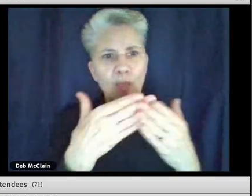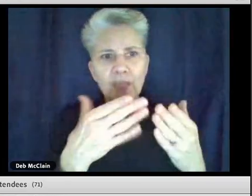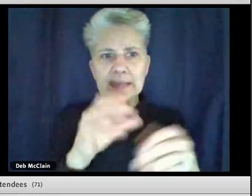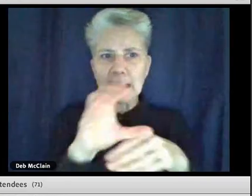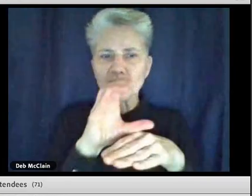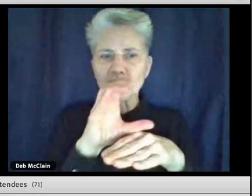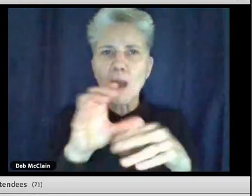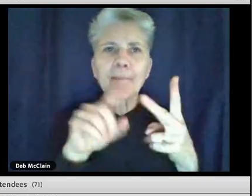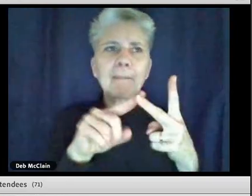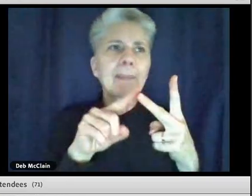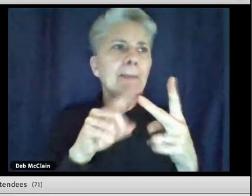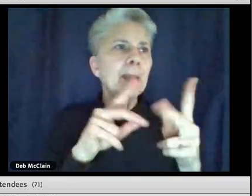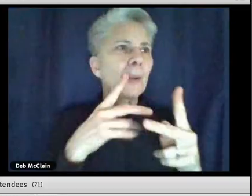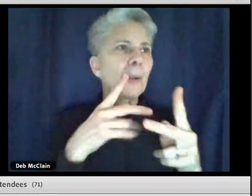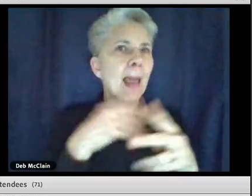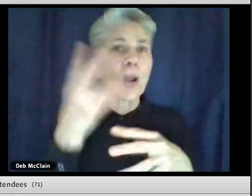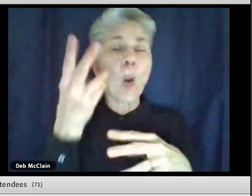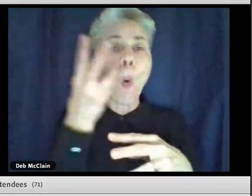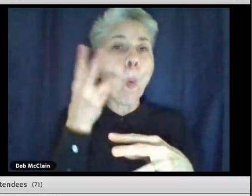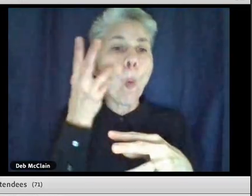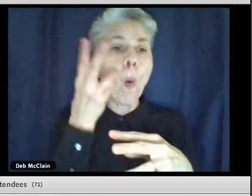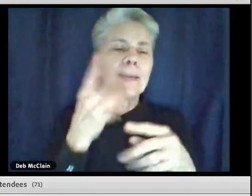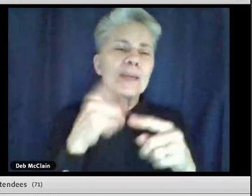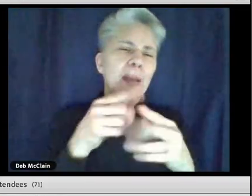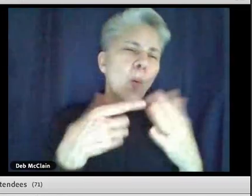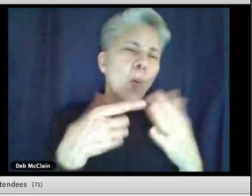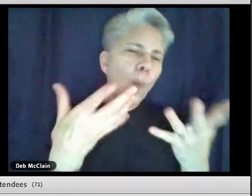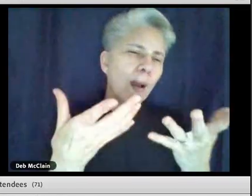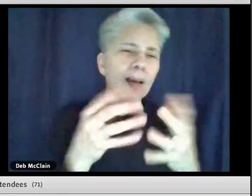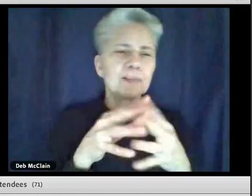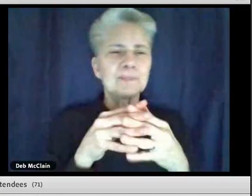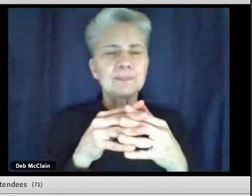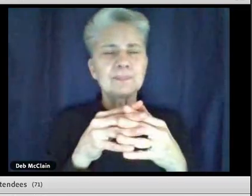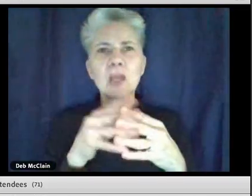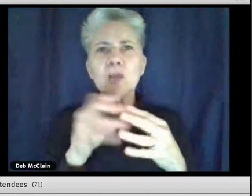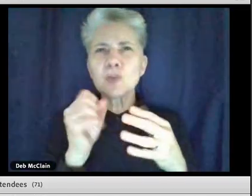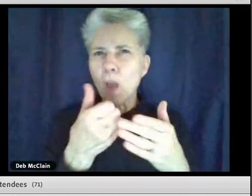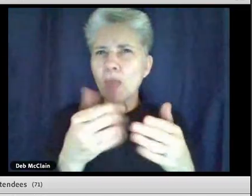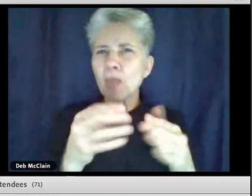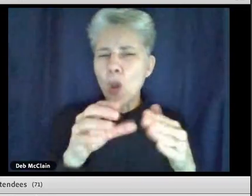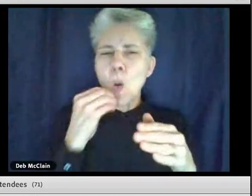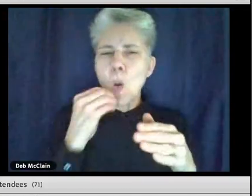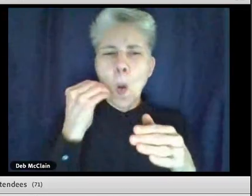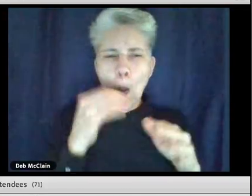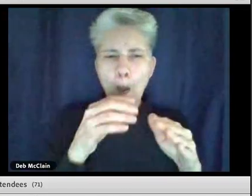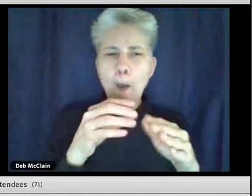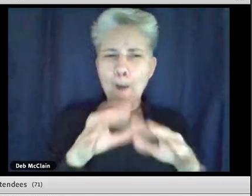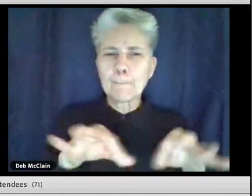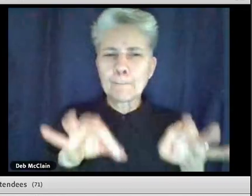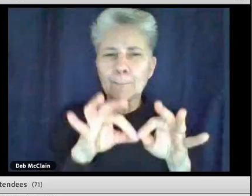You know, some people like wine depending on what it is. So other home essentials: toilet paper, different things like that.